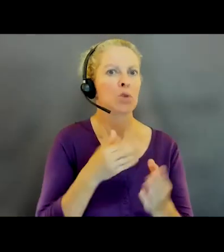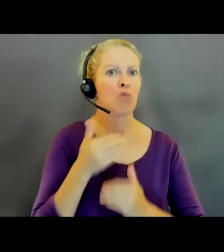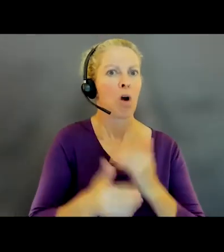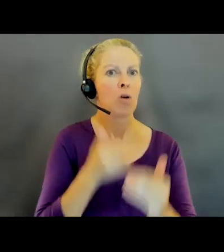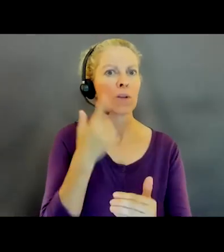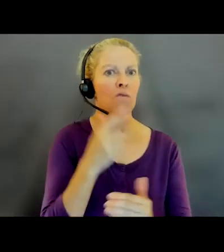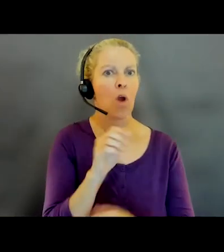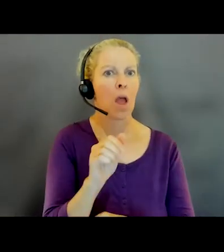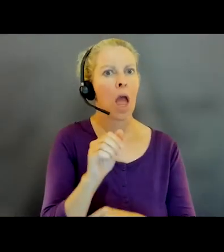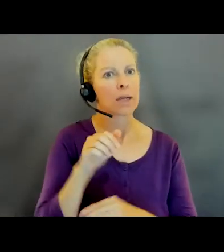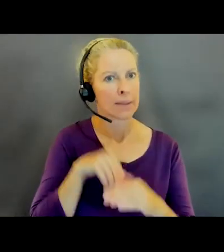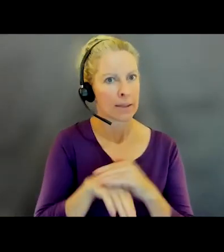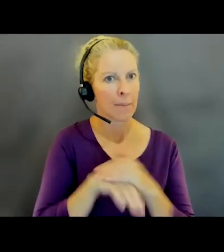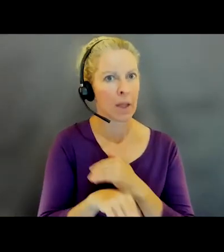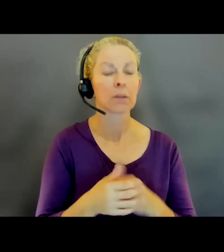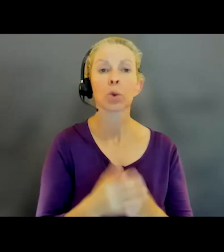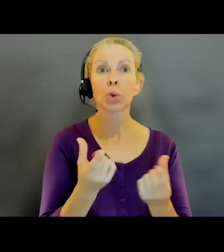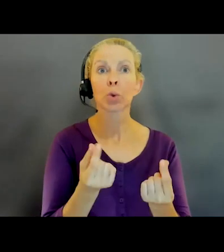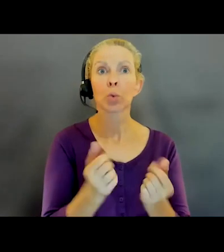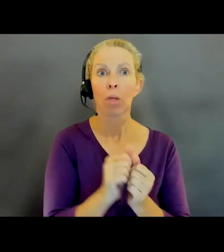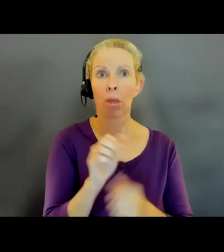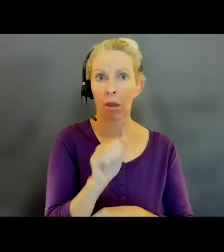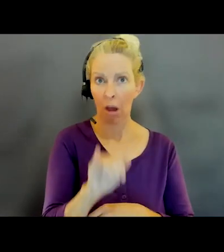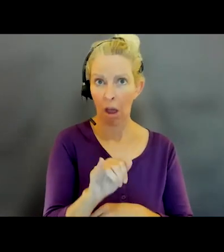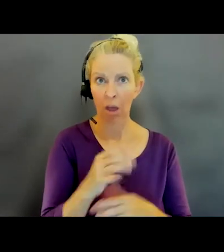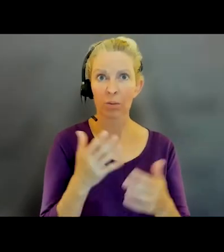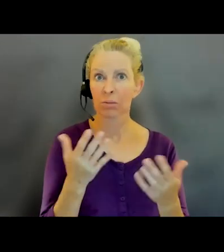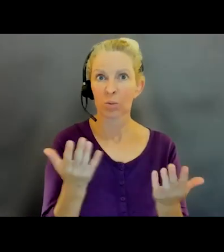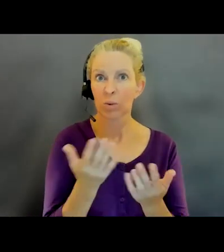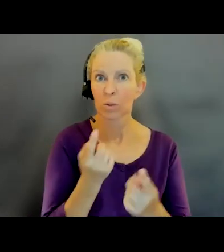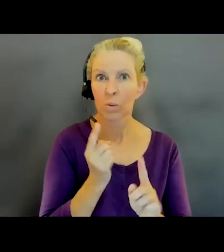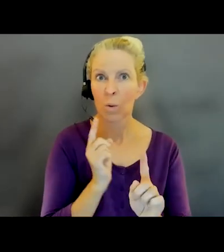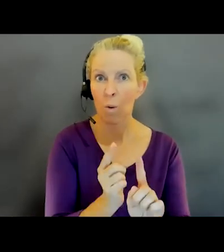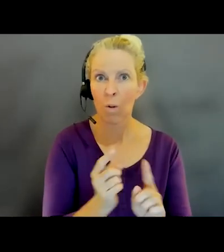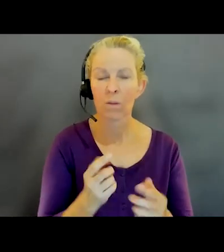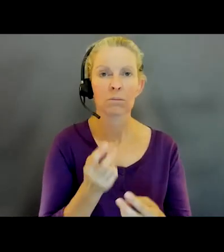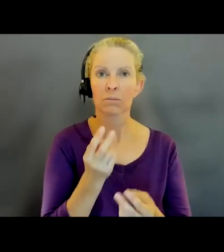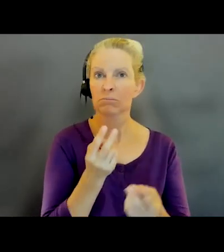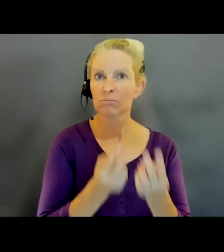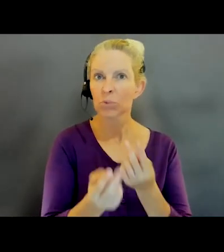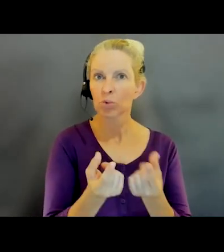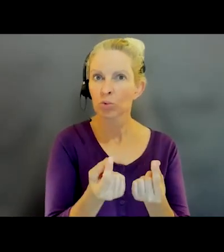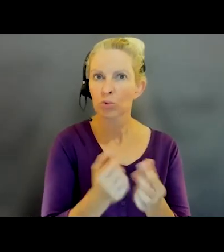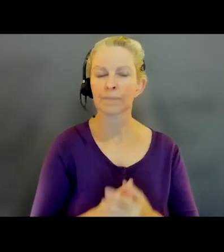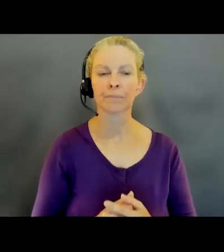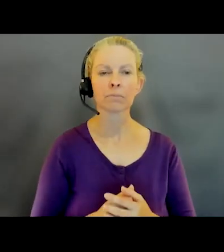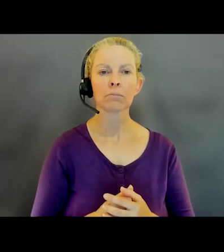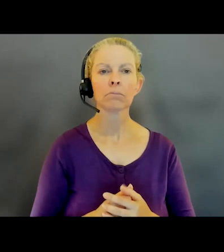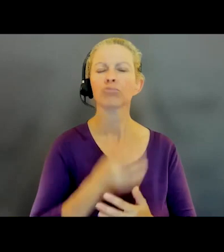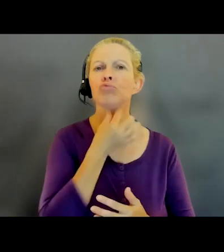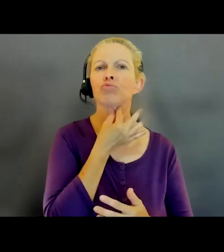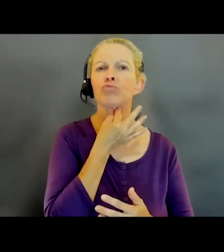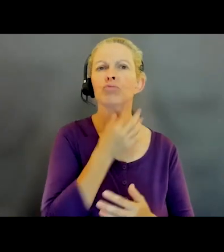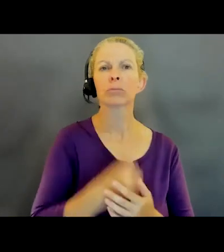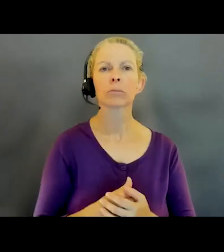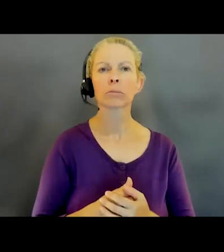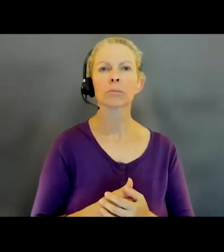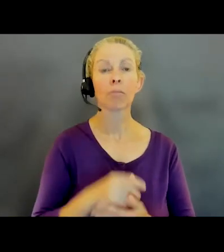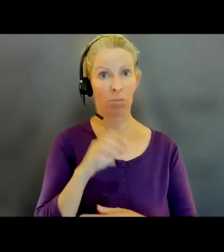do? With artificial intelligence? Are we going to say that artificial intelligence is too hot?